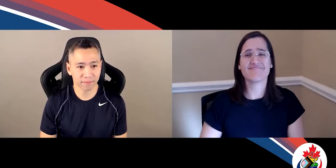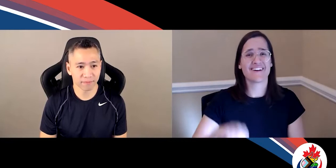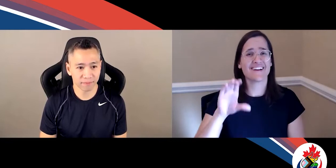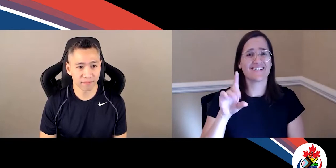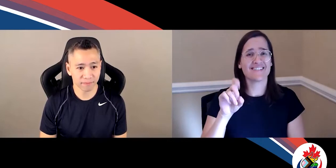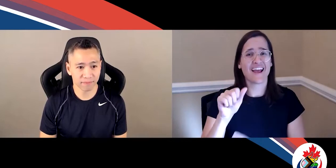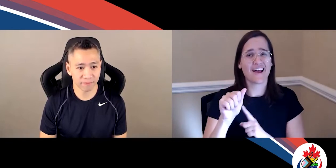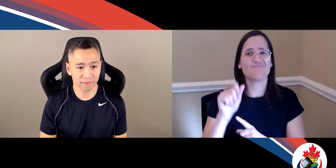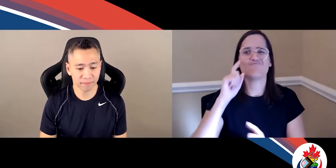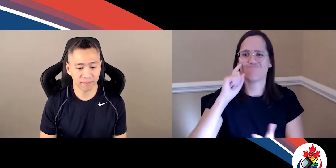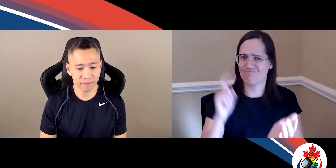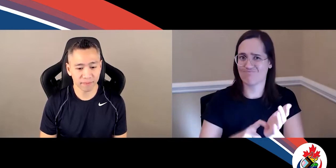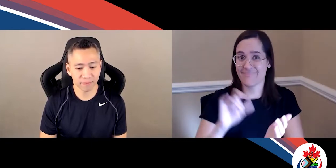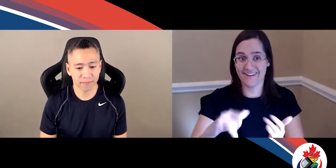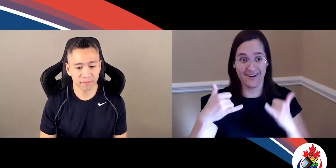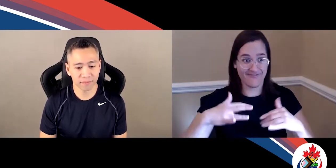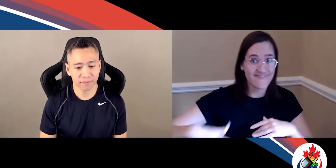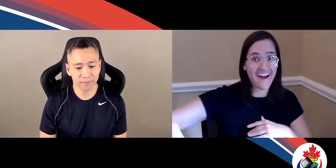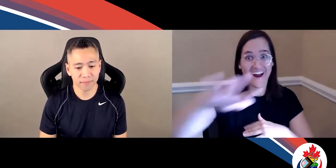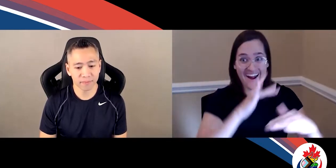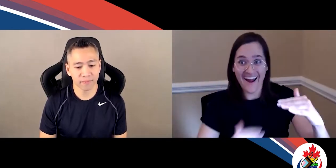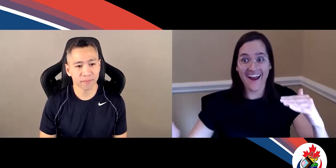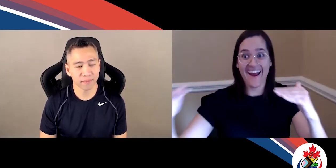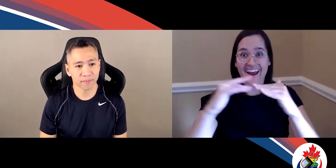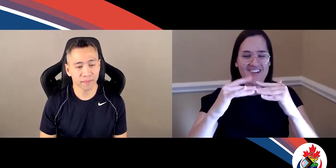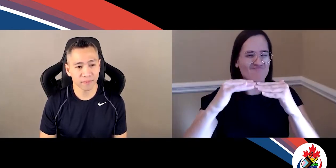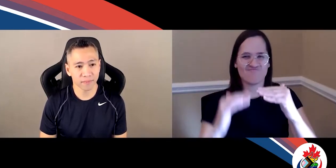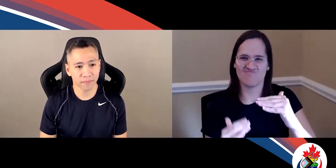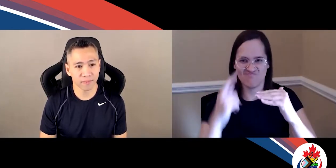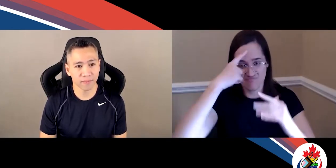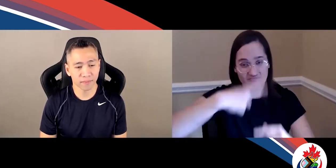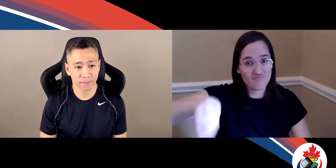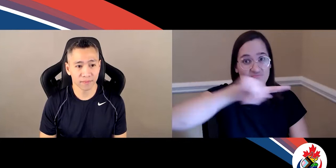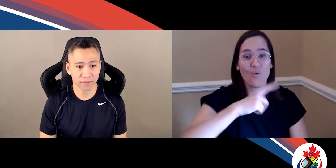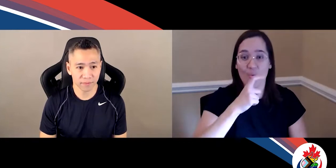CDSA acknowledges that the playing field is not level for